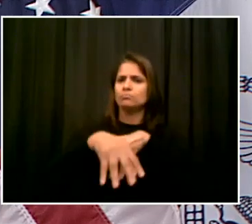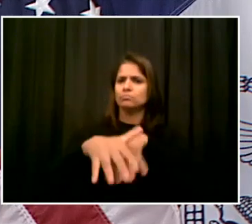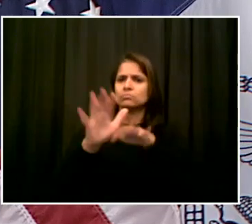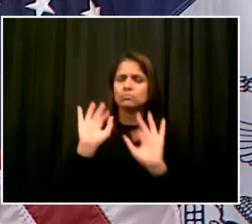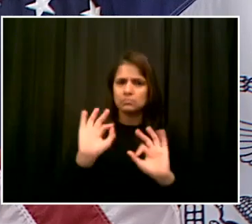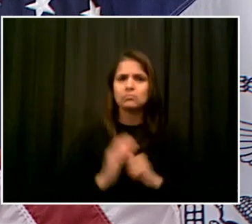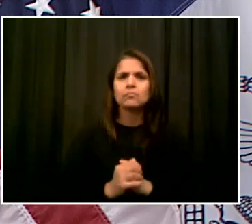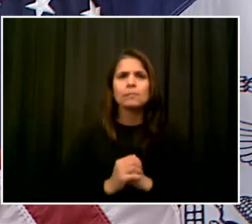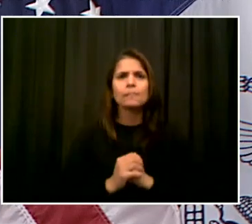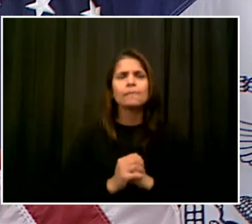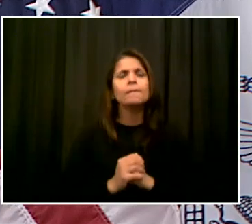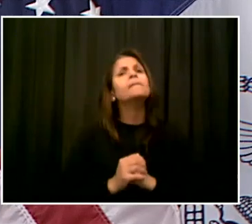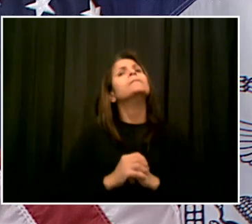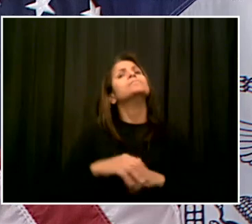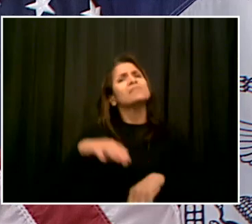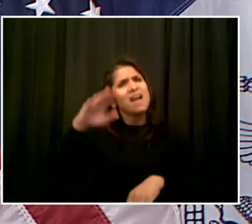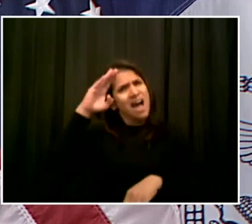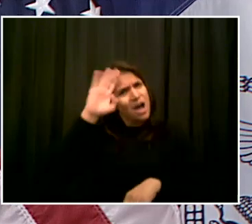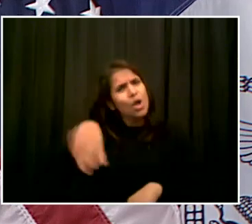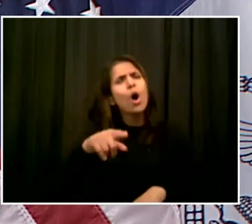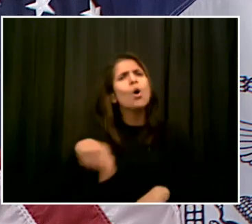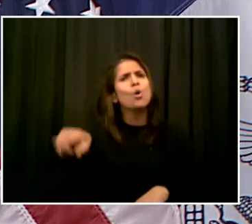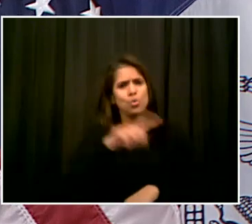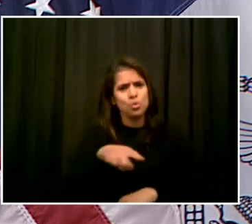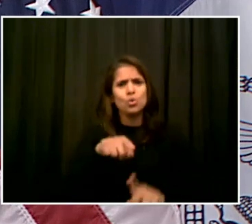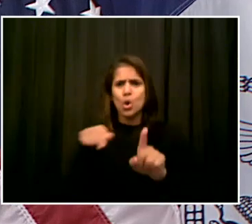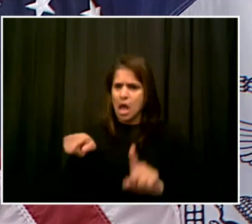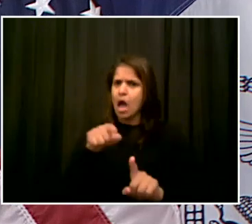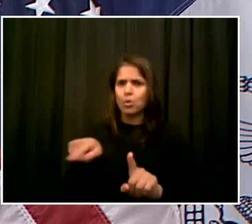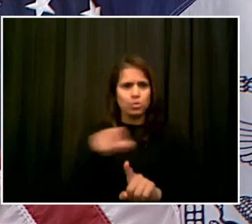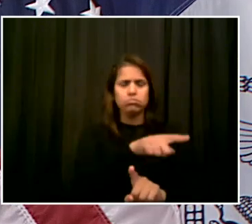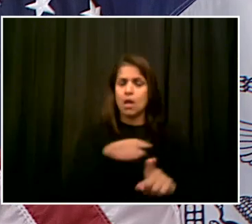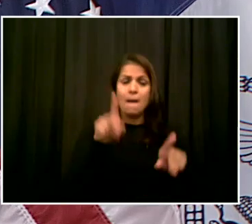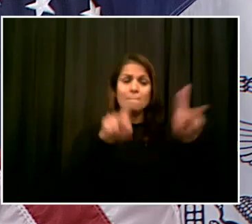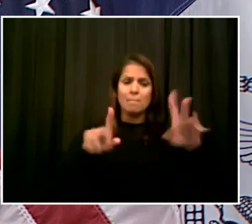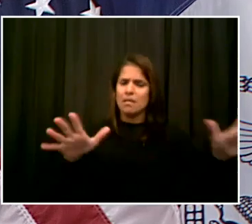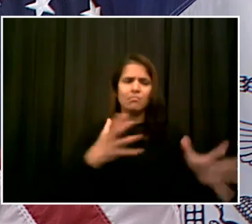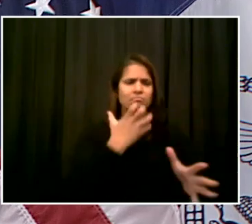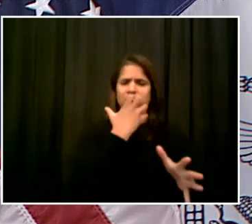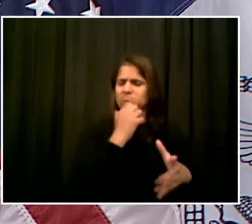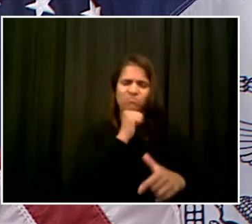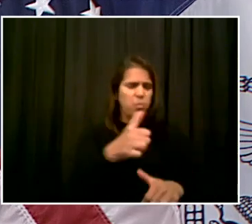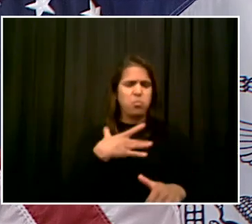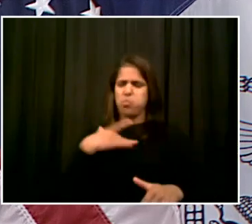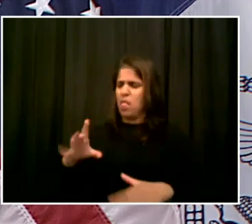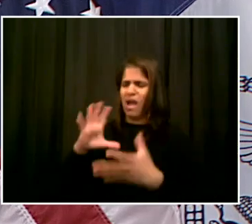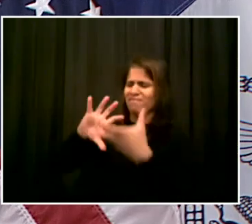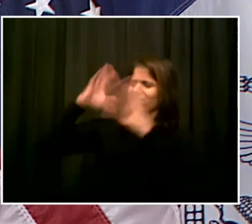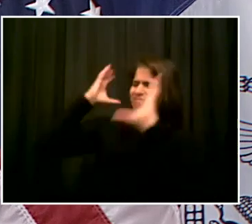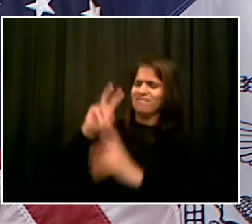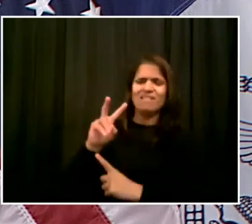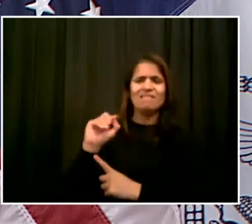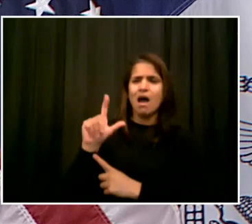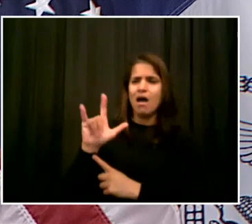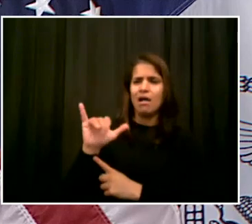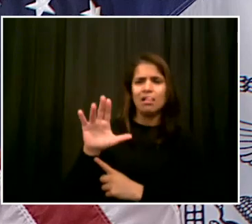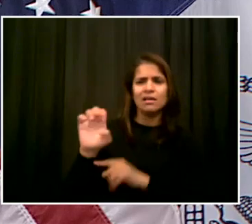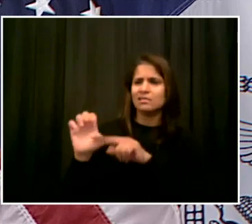TASKHOELDERS WHO